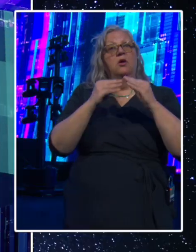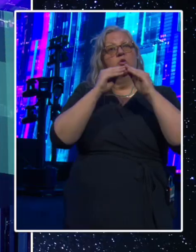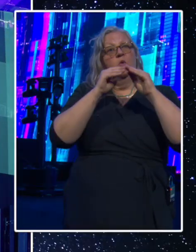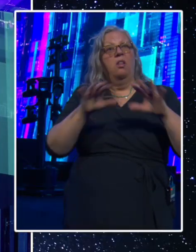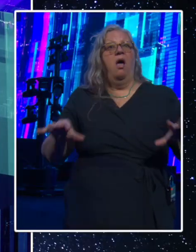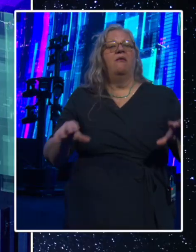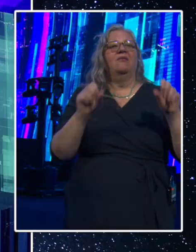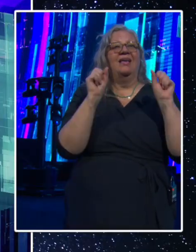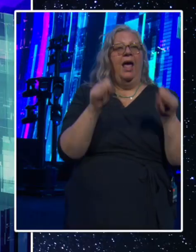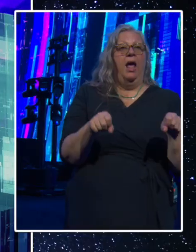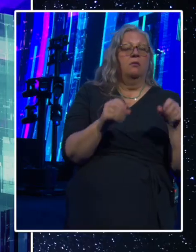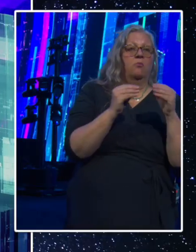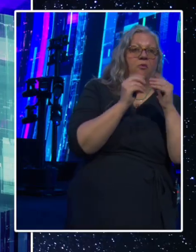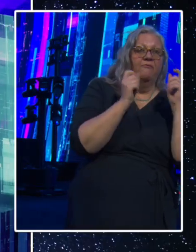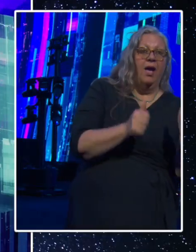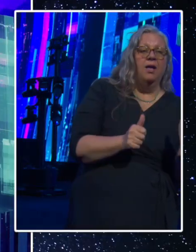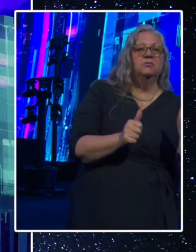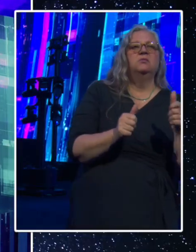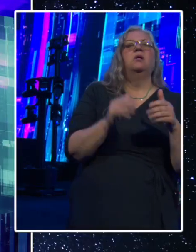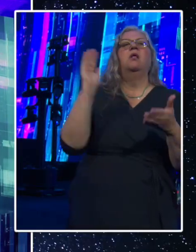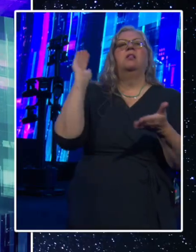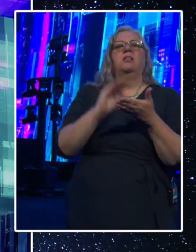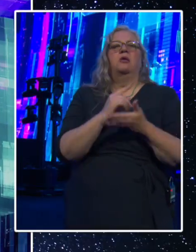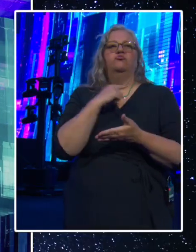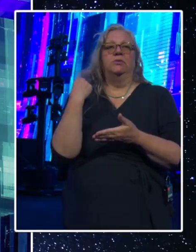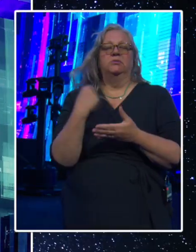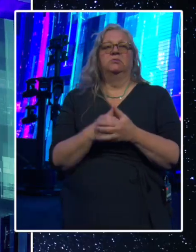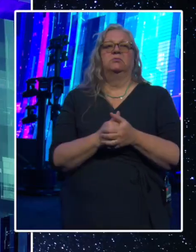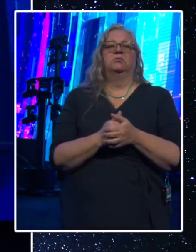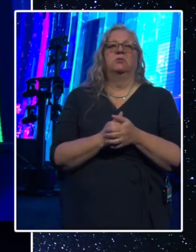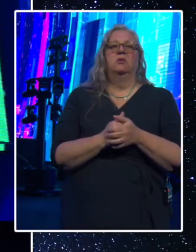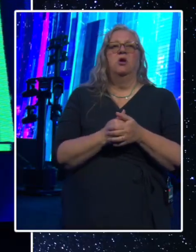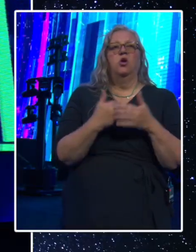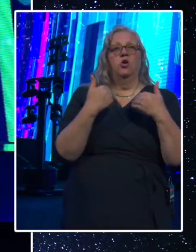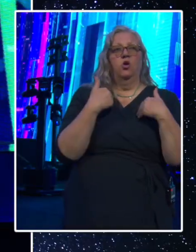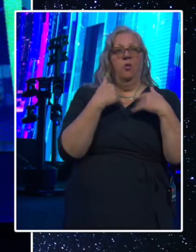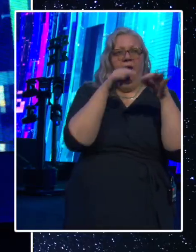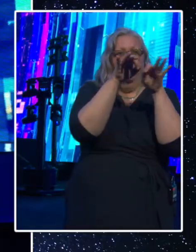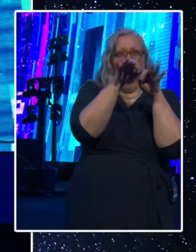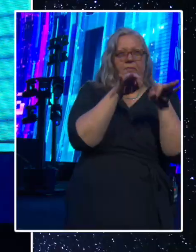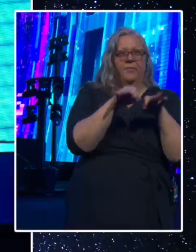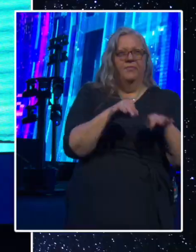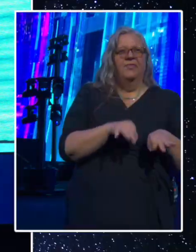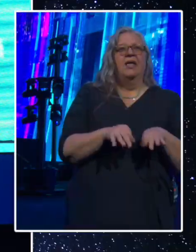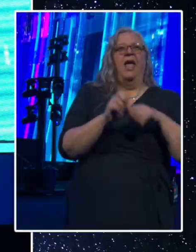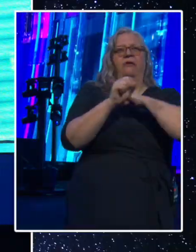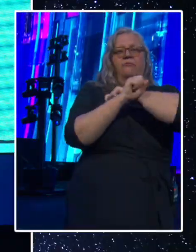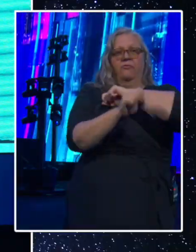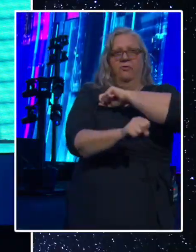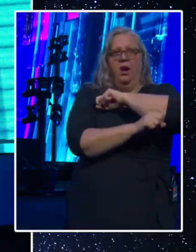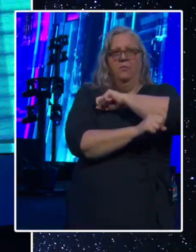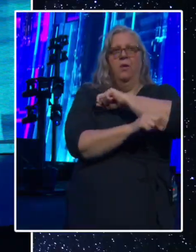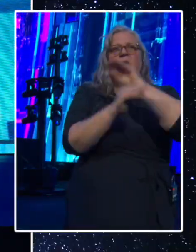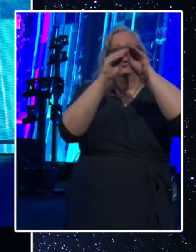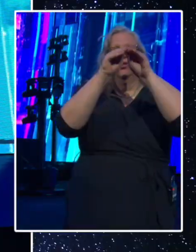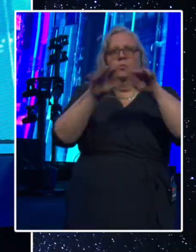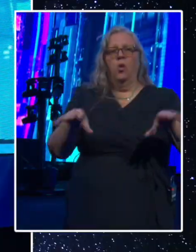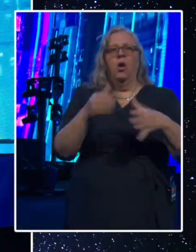so you can achieve ROI faster with less risk. It gives you the blueprints and orchestration frameworks